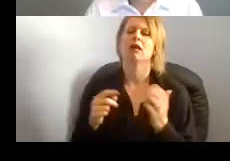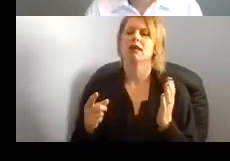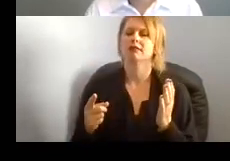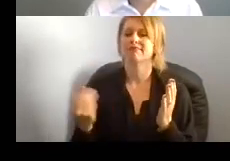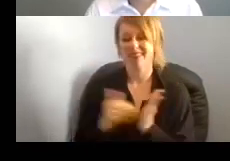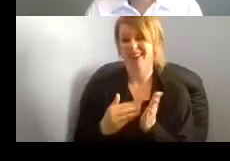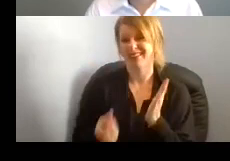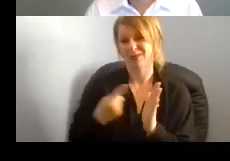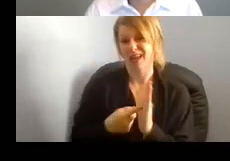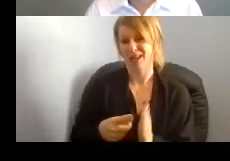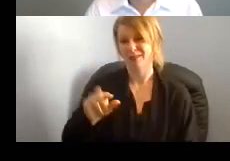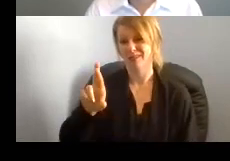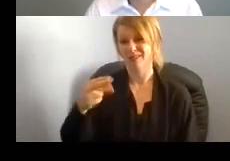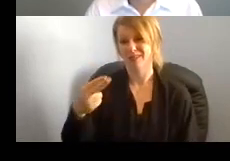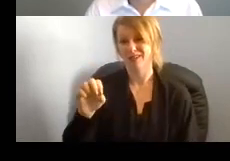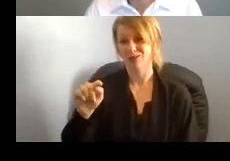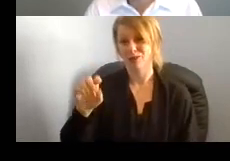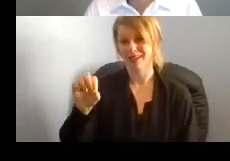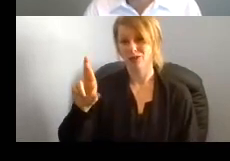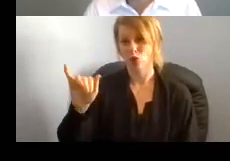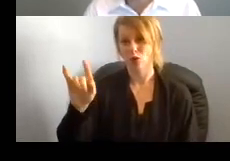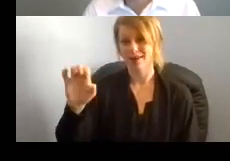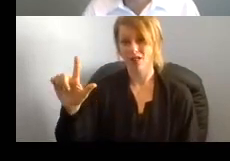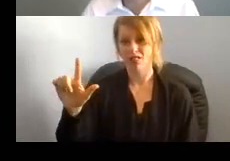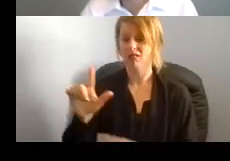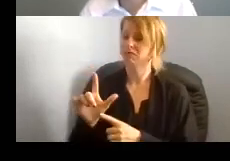And they may be statements that they’re just voicing what adults feel as well.